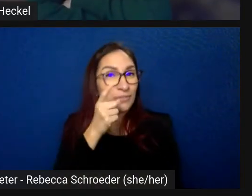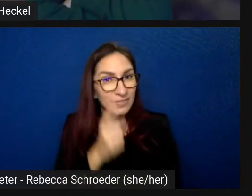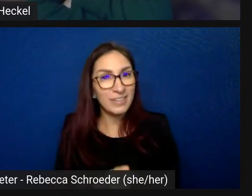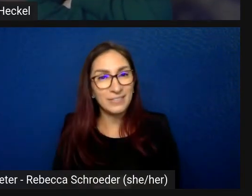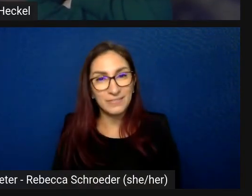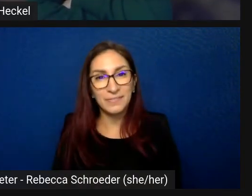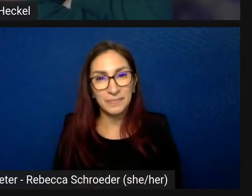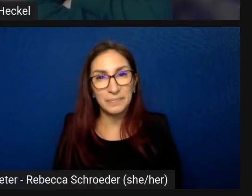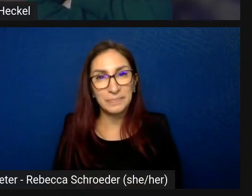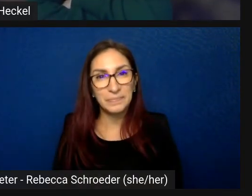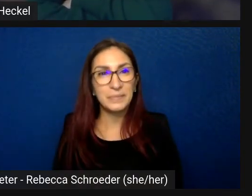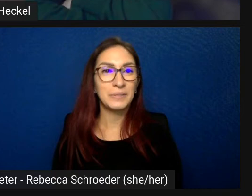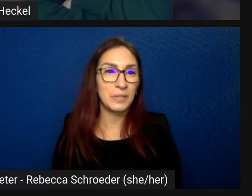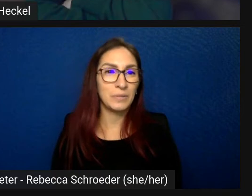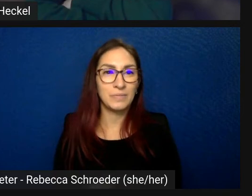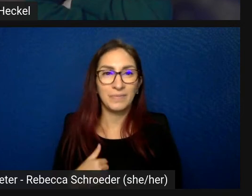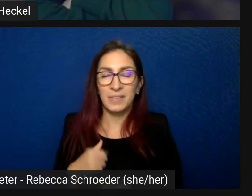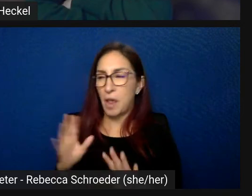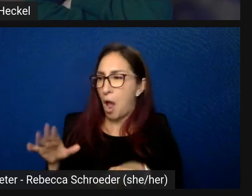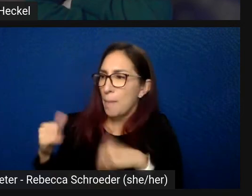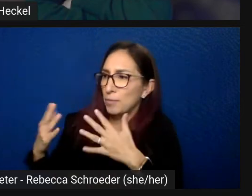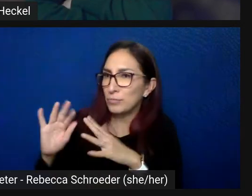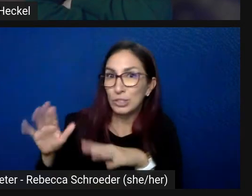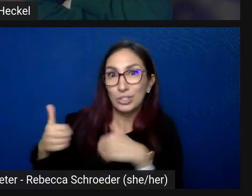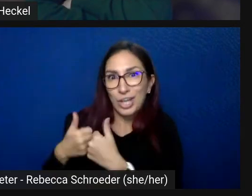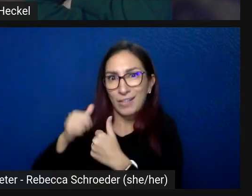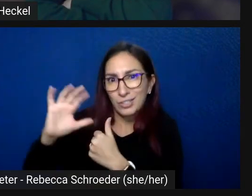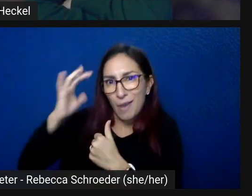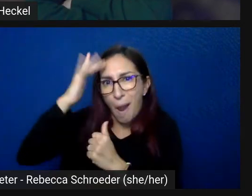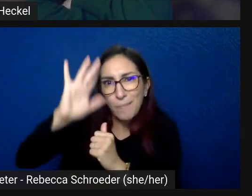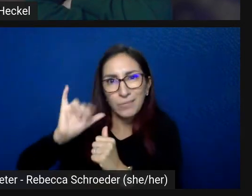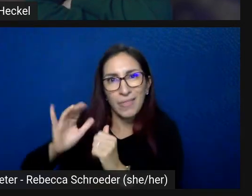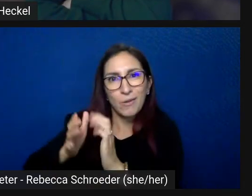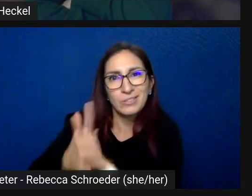Challenging their intellect and they'll prove you wrong.